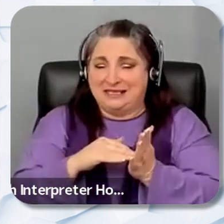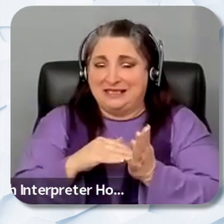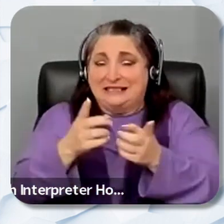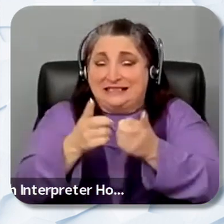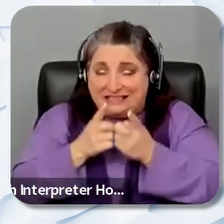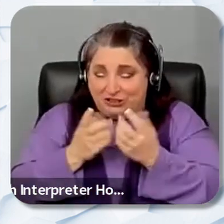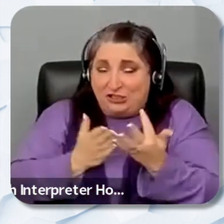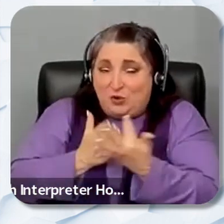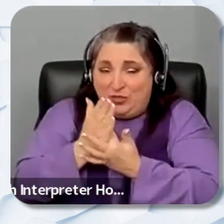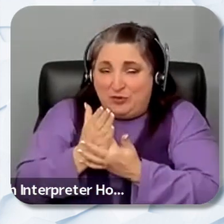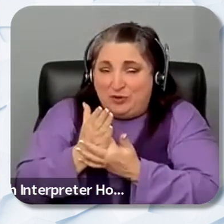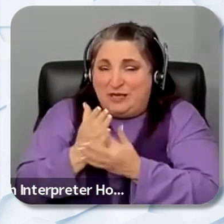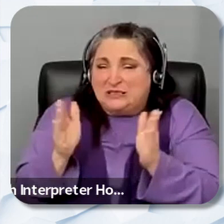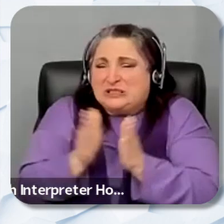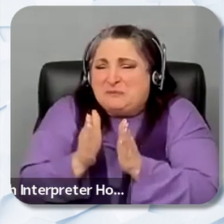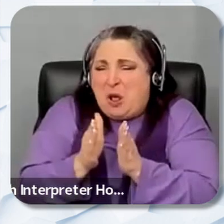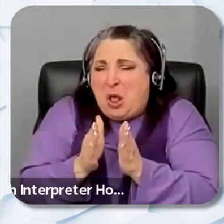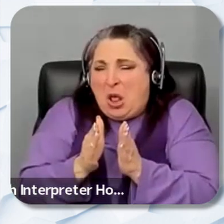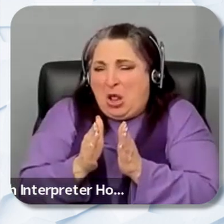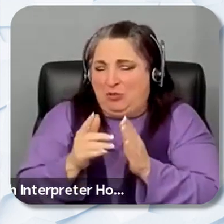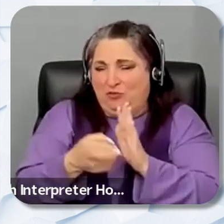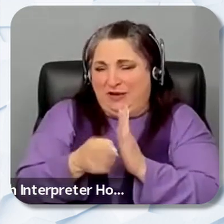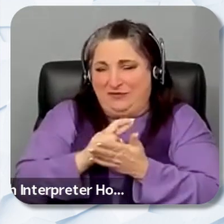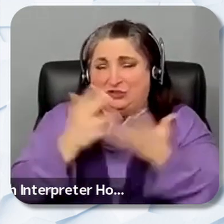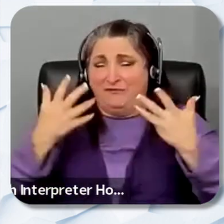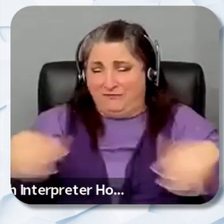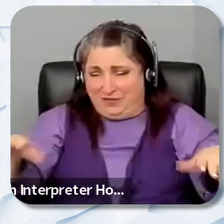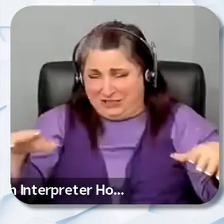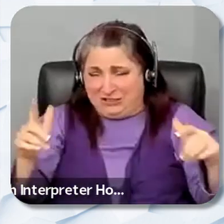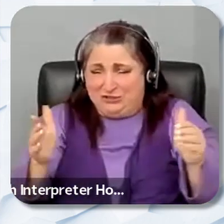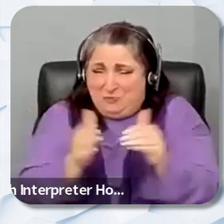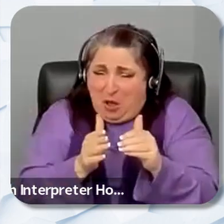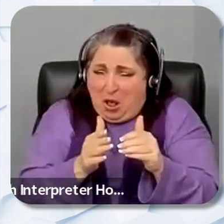the small review. So they've gone through the small review, and now they've been identified